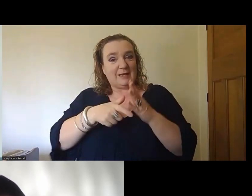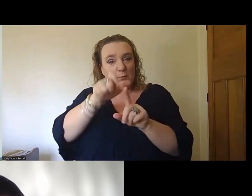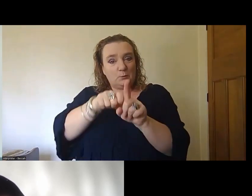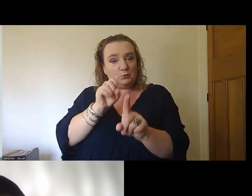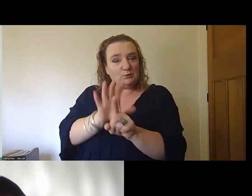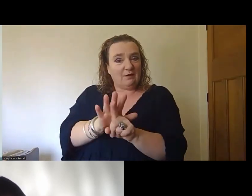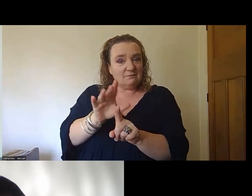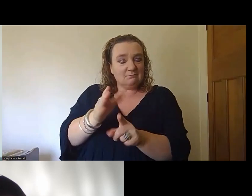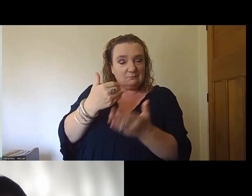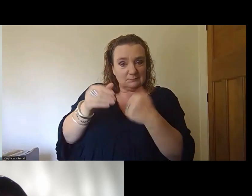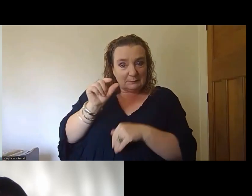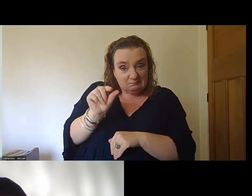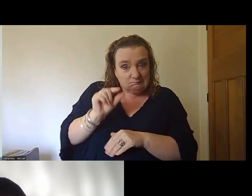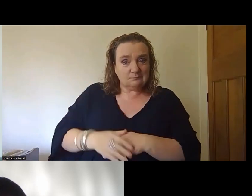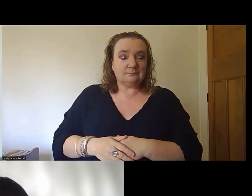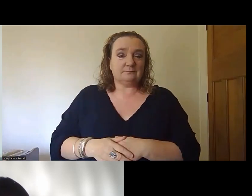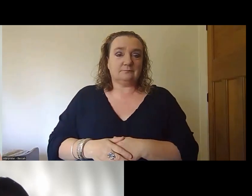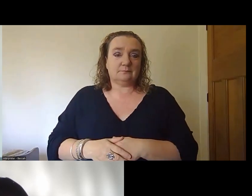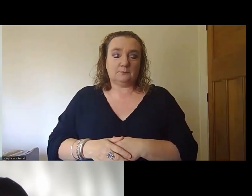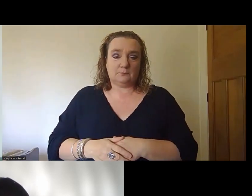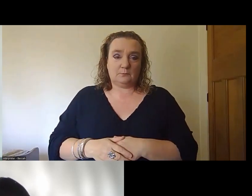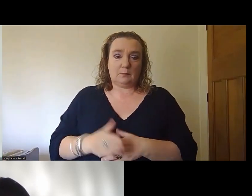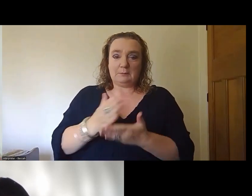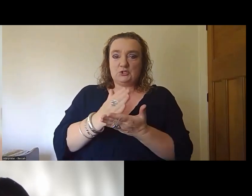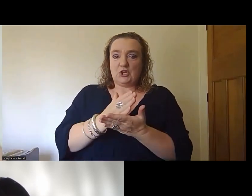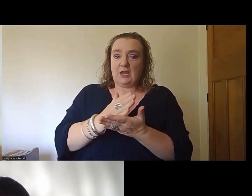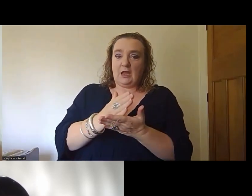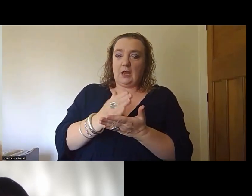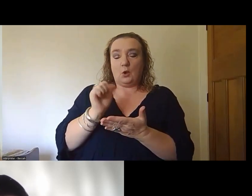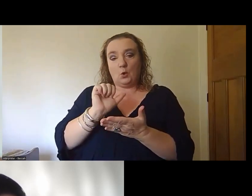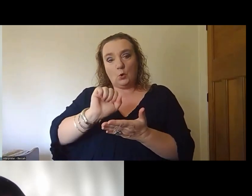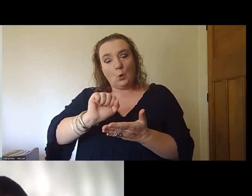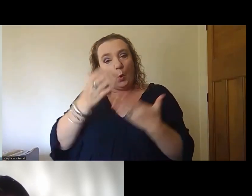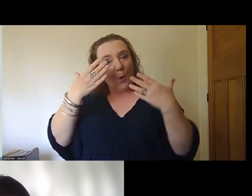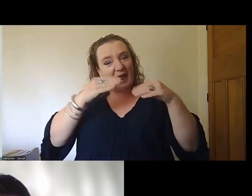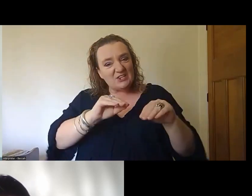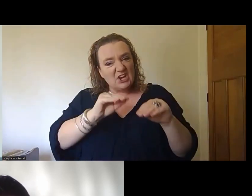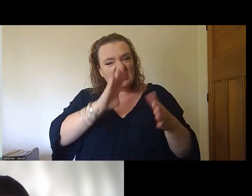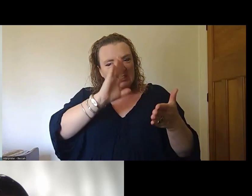and then if you sort of share a little about your educational experiences, that would be fabulous.